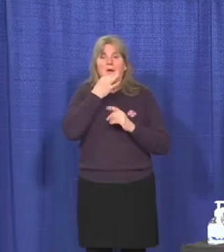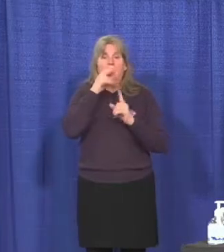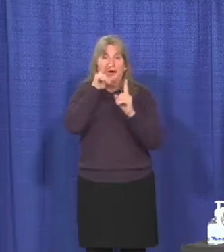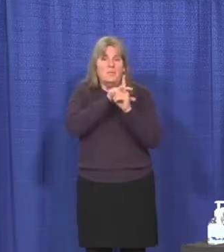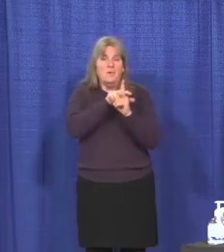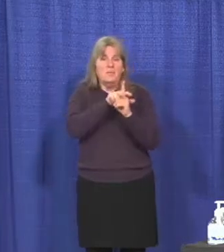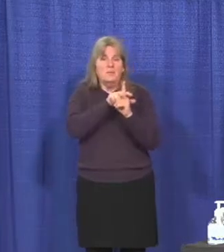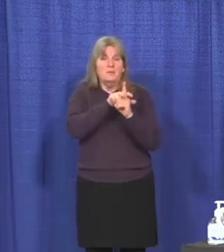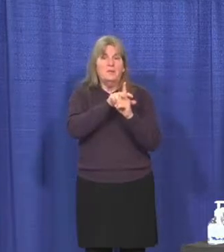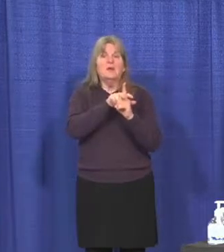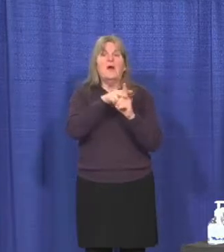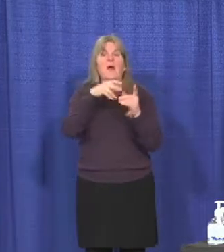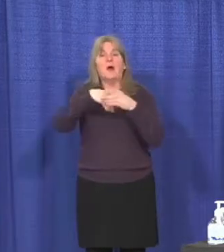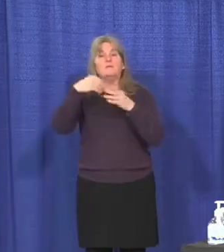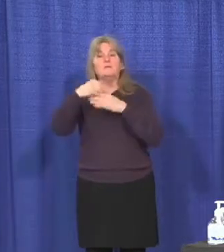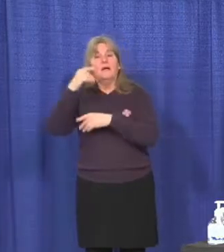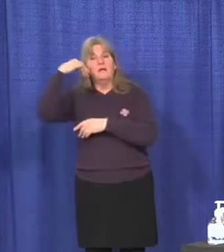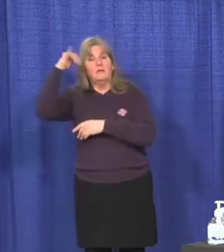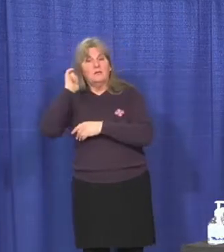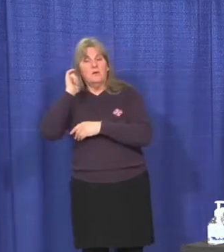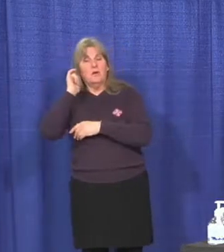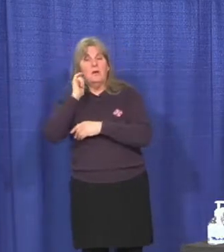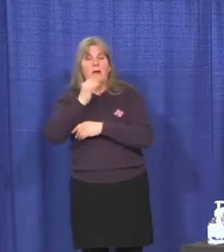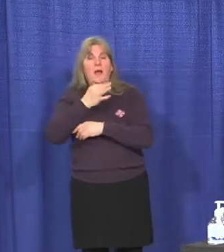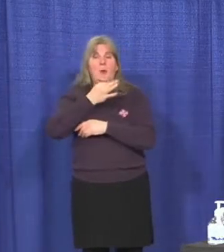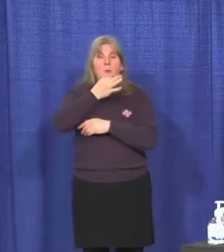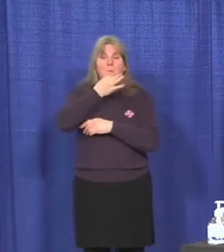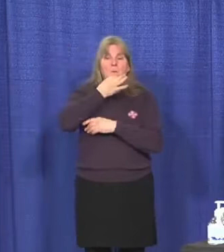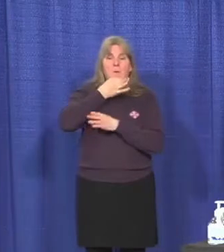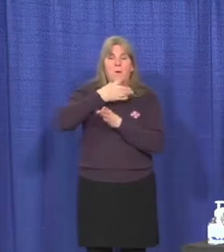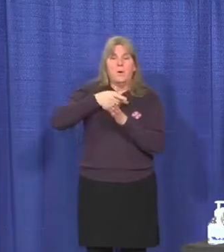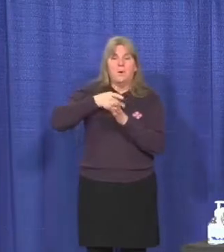as well or whether that's even